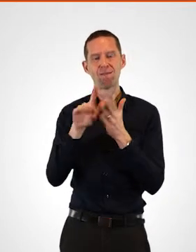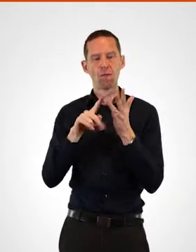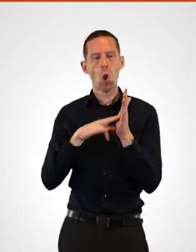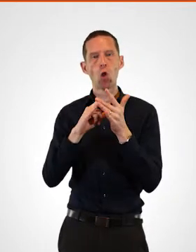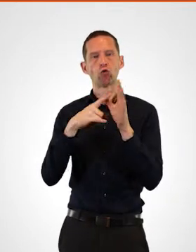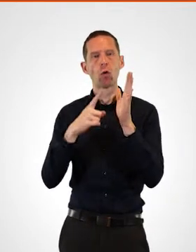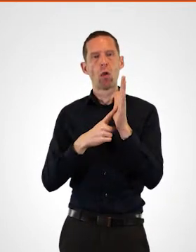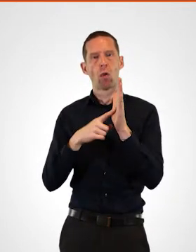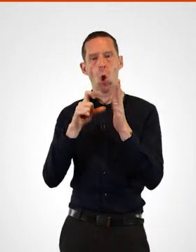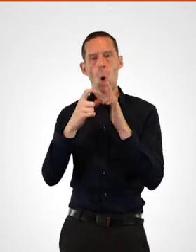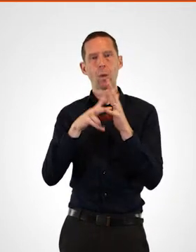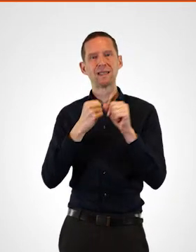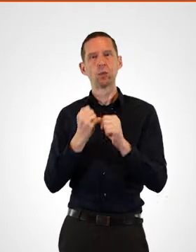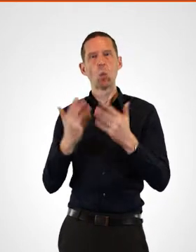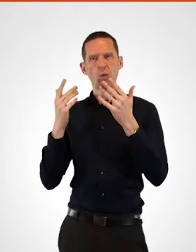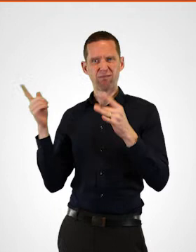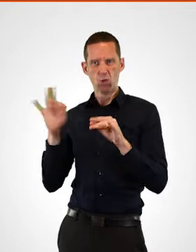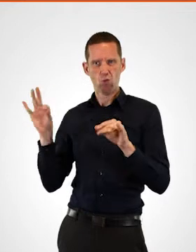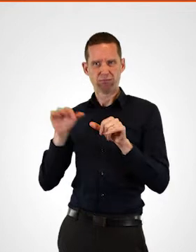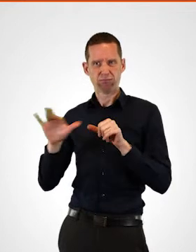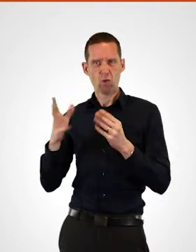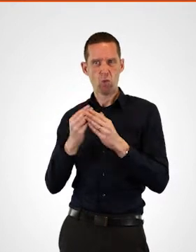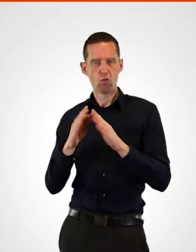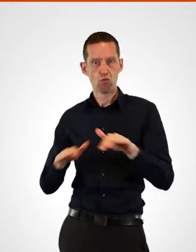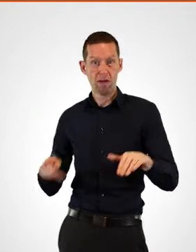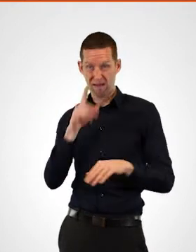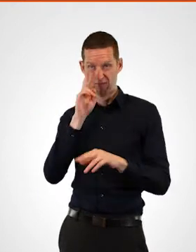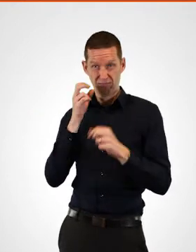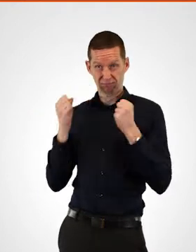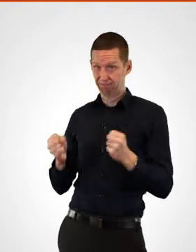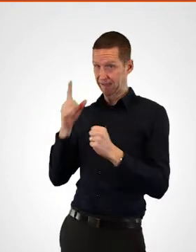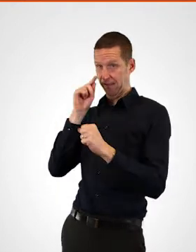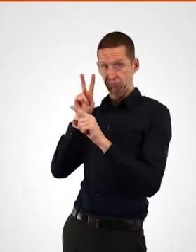don't seem to be that good in many of the children, and it's really noticeable in this study